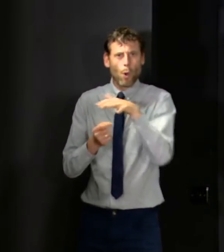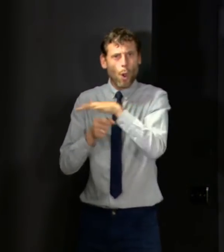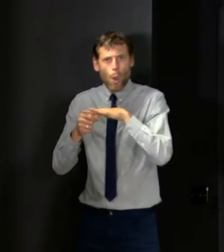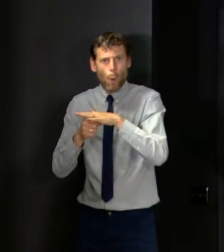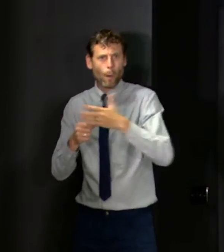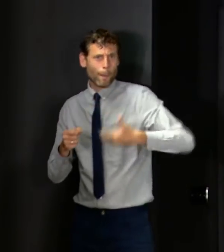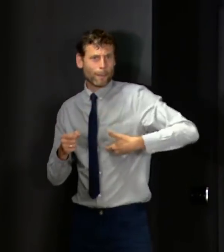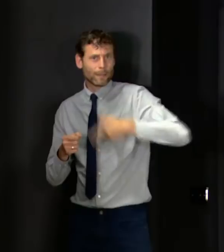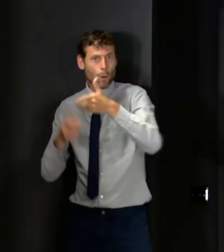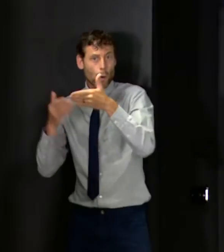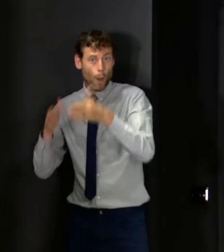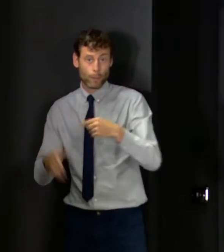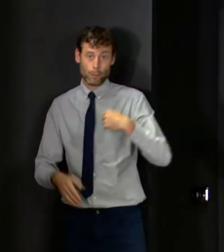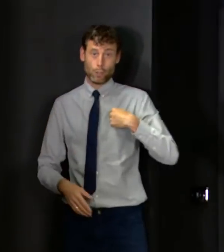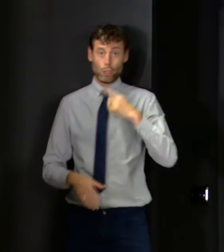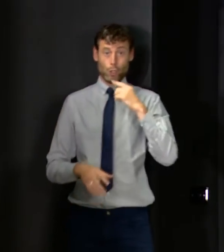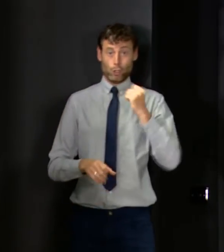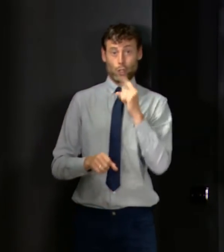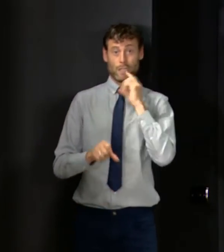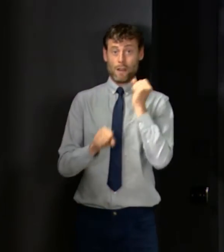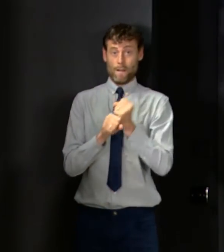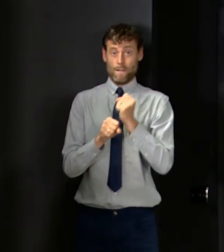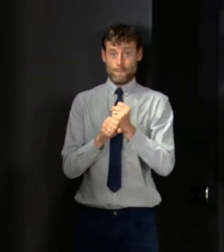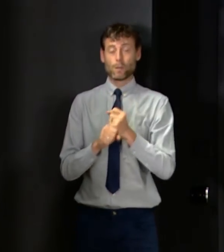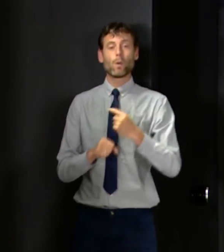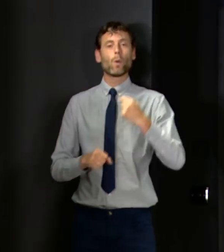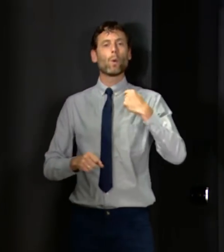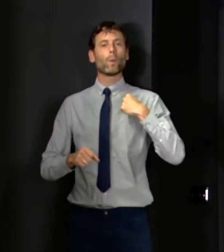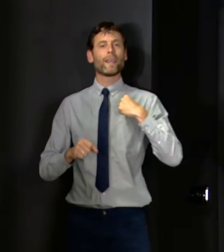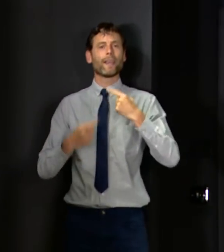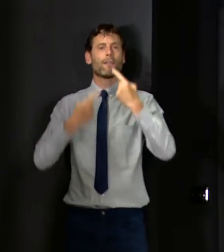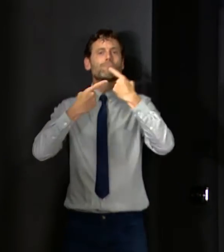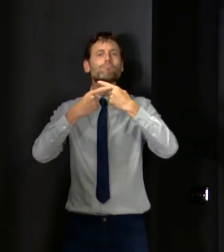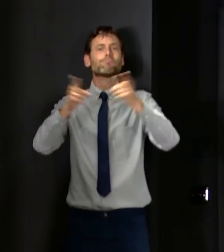Government is supporting this by running our shop local safely campaign in